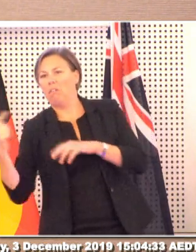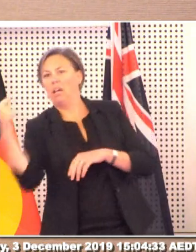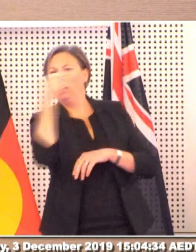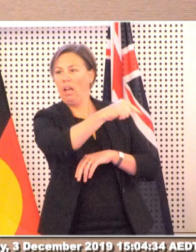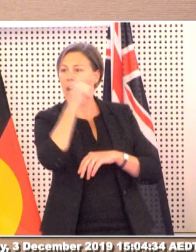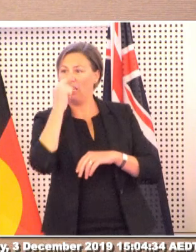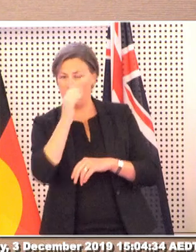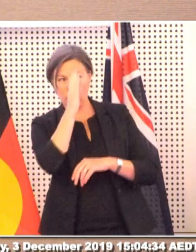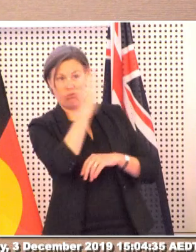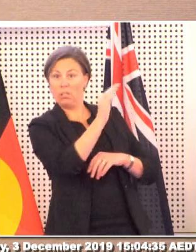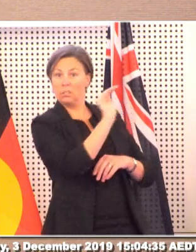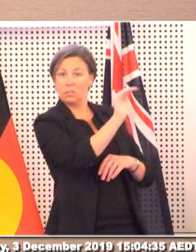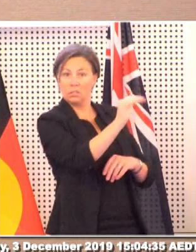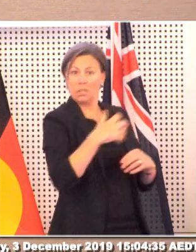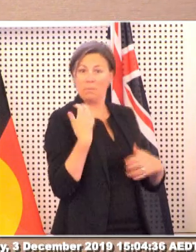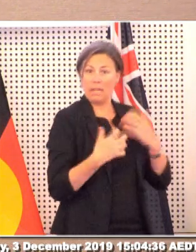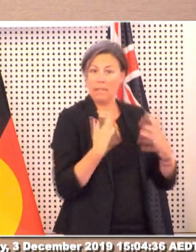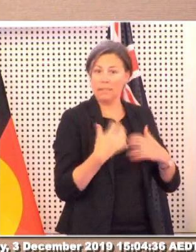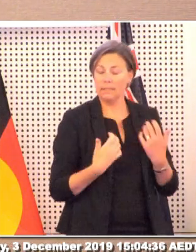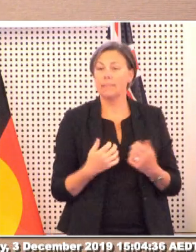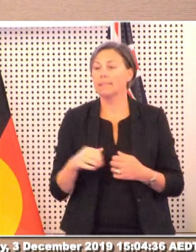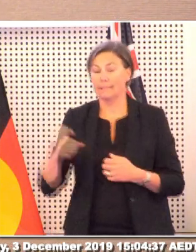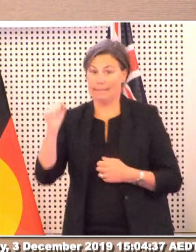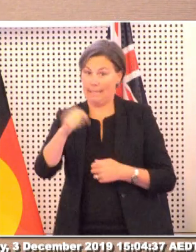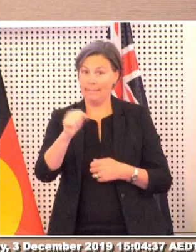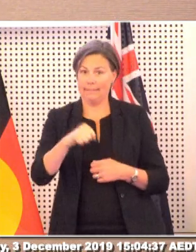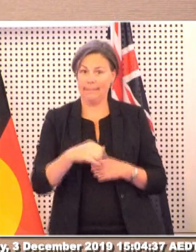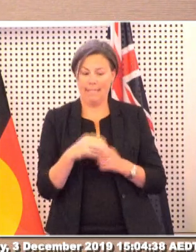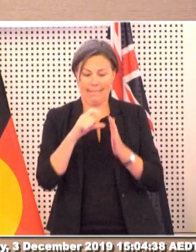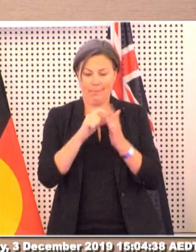Disability Services Commissioner had a campaign of it’s okay to complain.